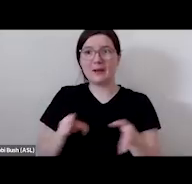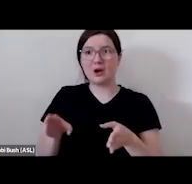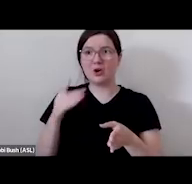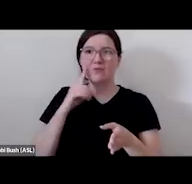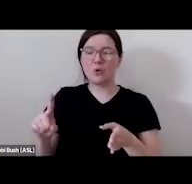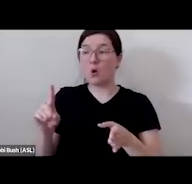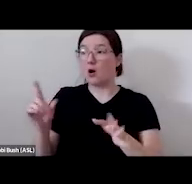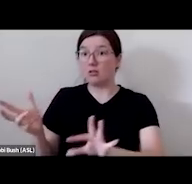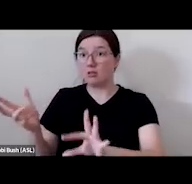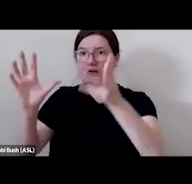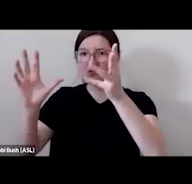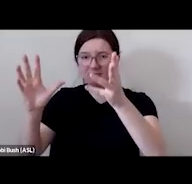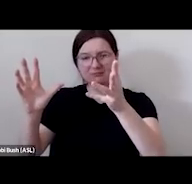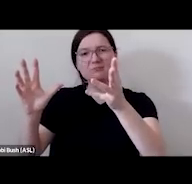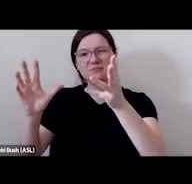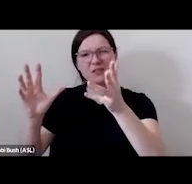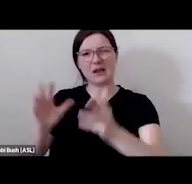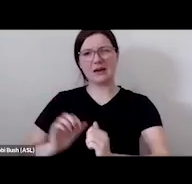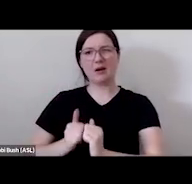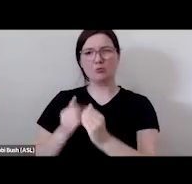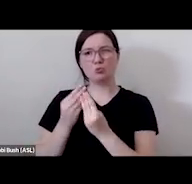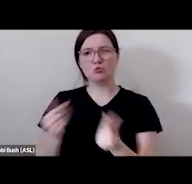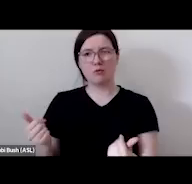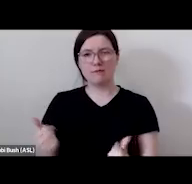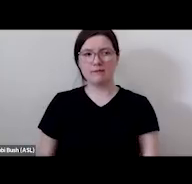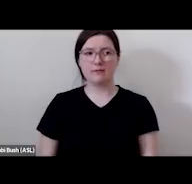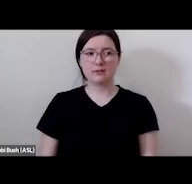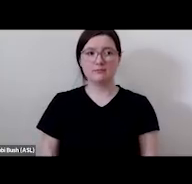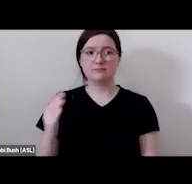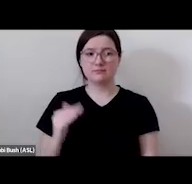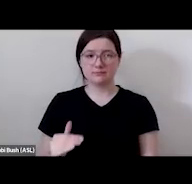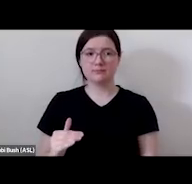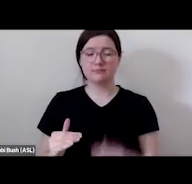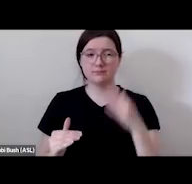Guided exploration of emotional, cognitive and behavioral factors.